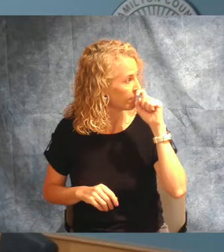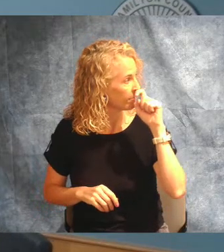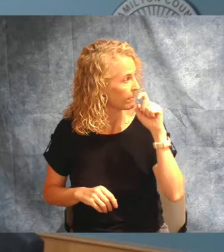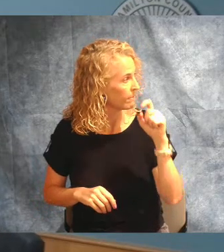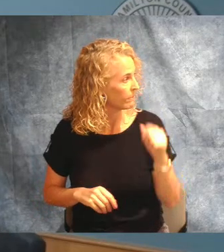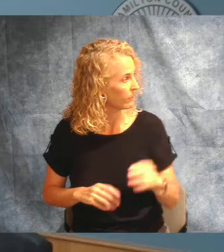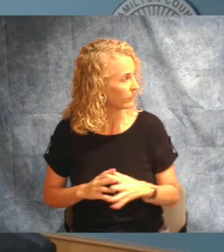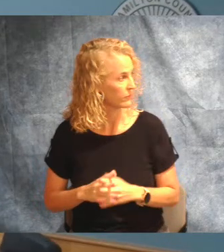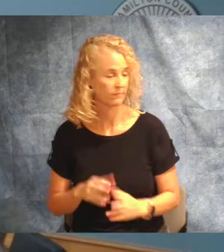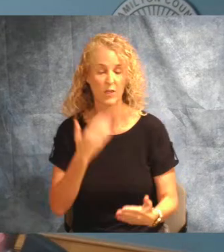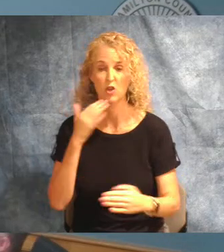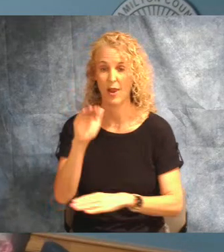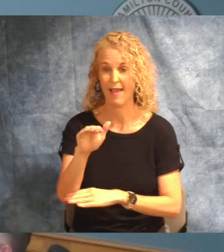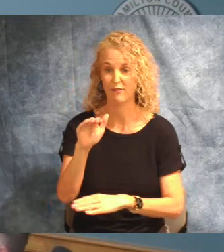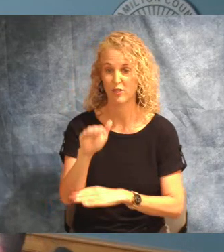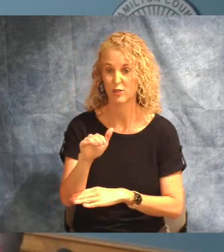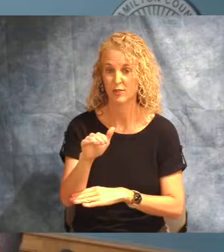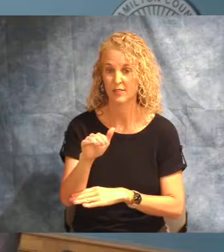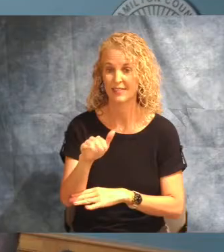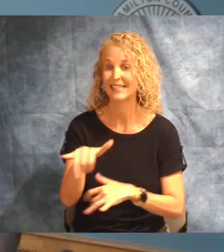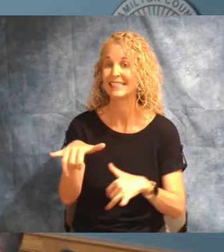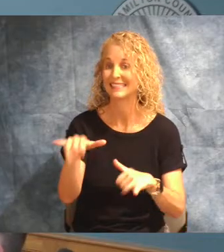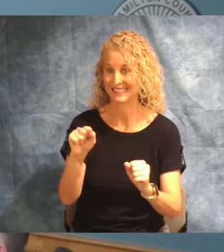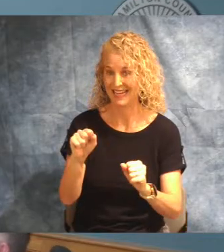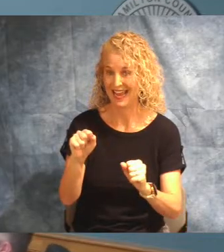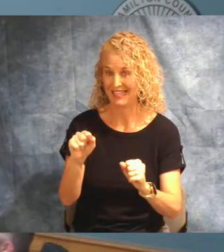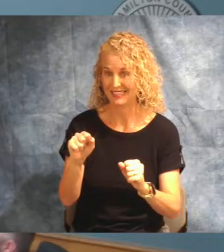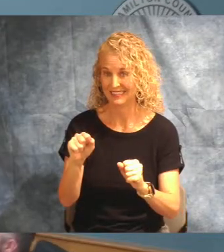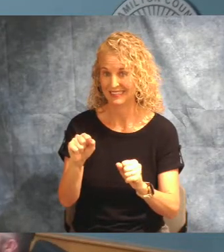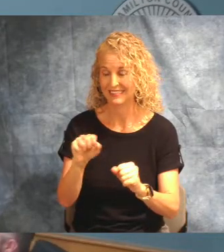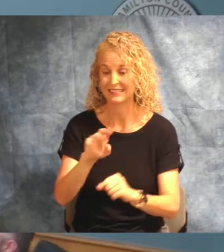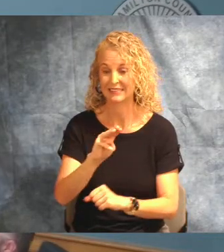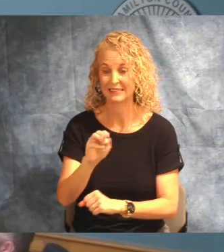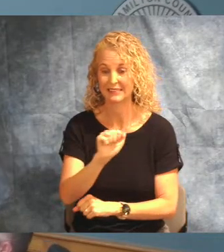good afternoon Commissioners. Yes, this is property for the use of MSD about 13 acres of a